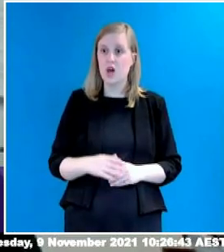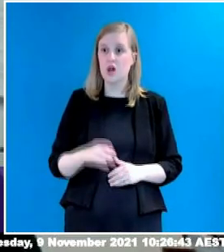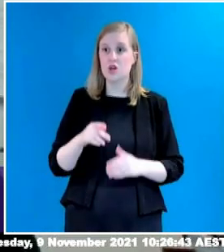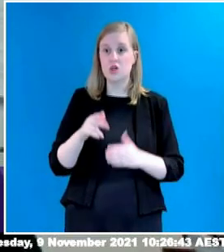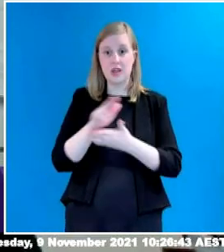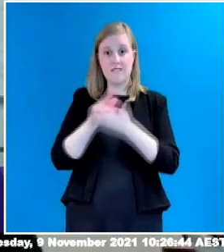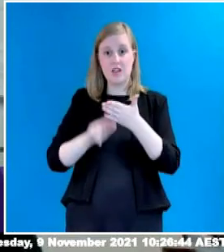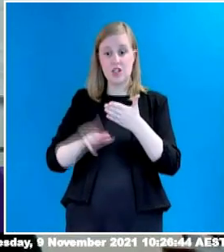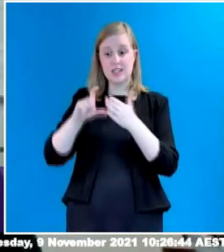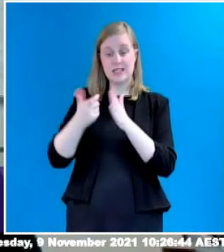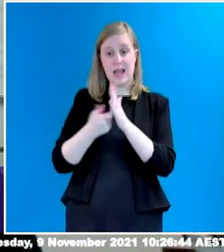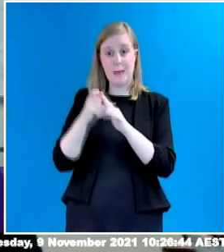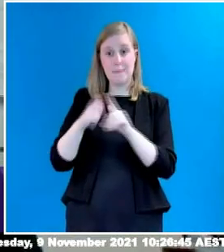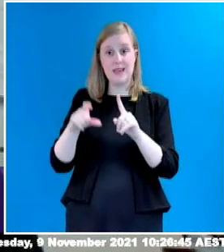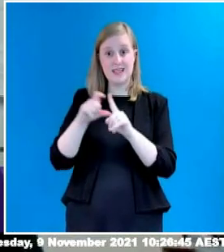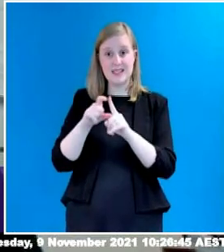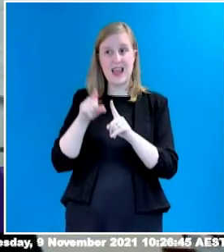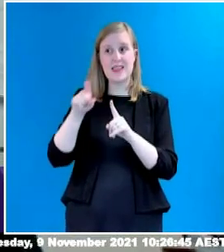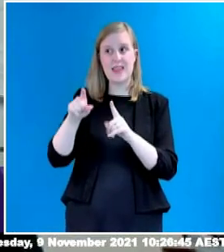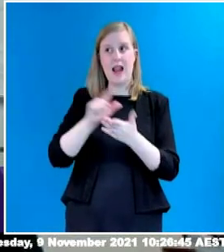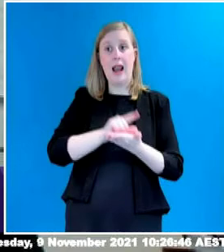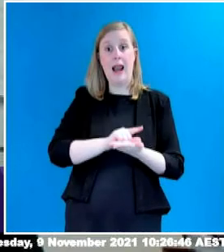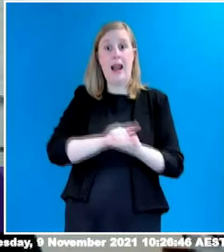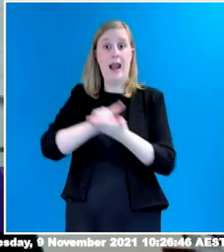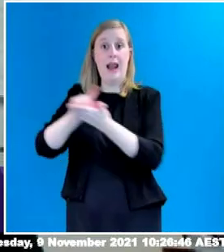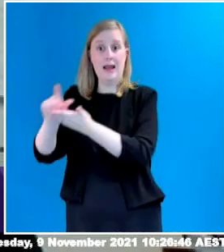it is certainly a point of reference for us in terms of being able to articulate